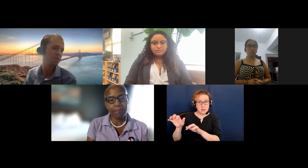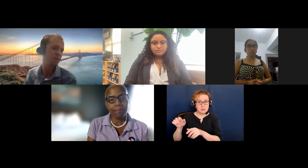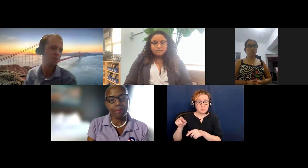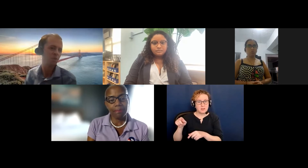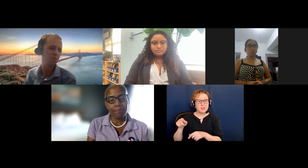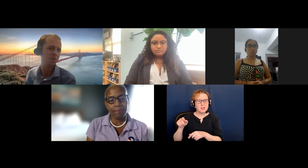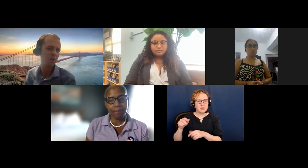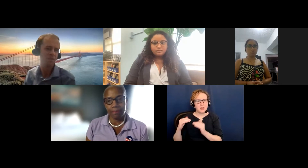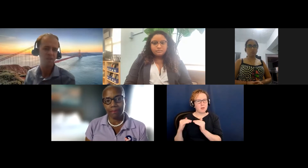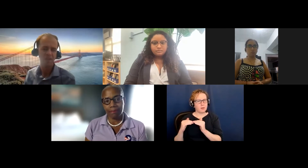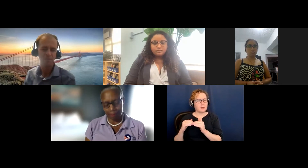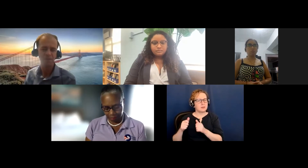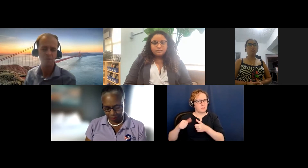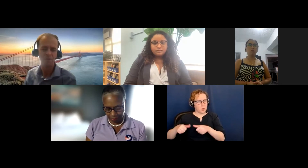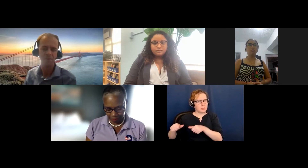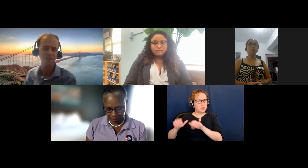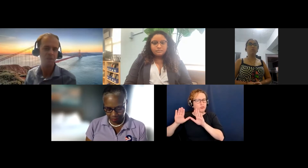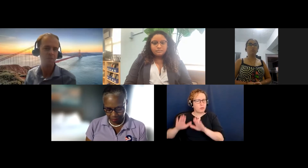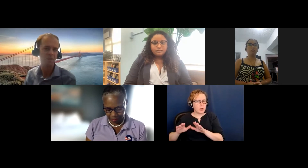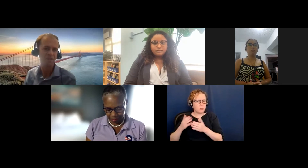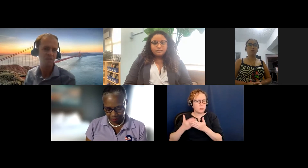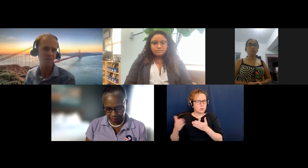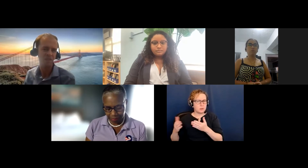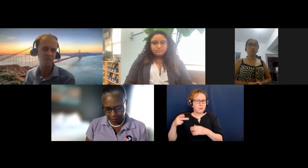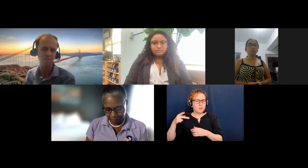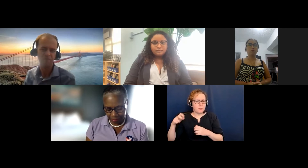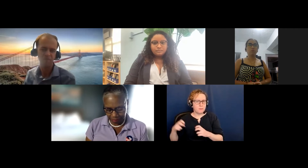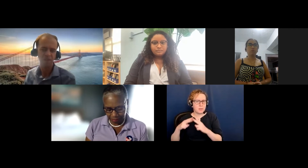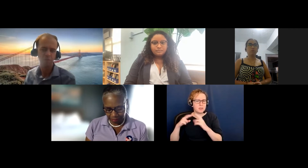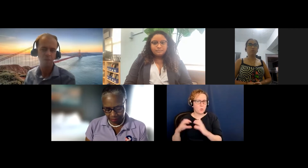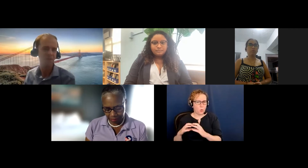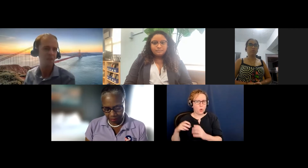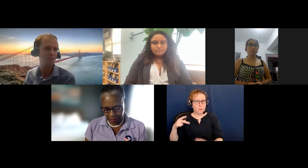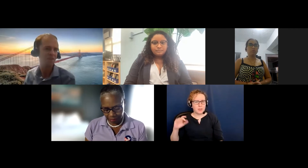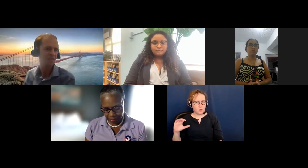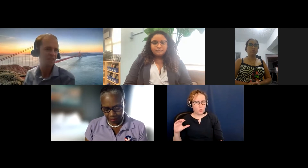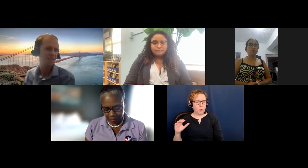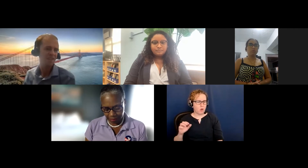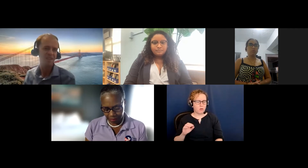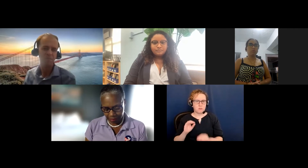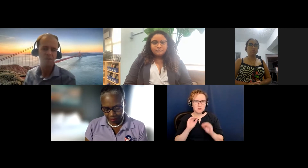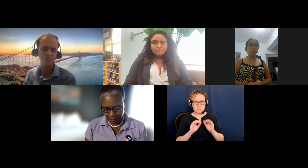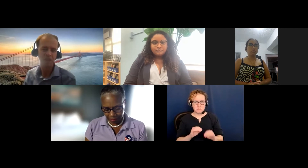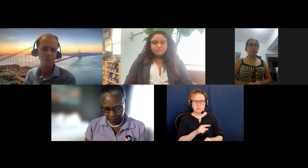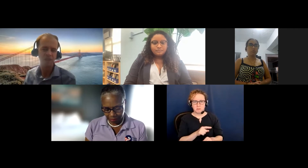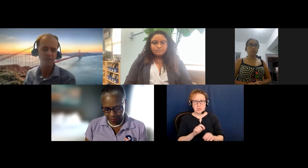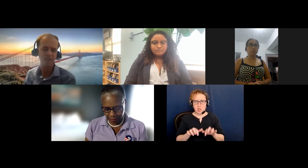great resources about Peace Corps and so forth throughout the session. If anybody would like to